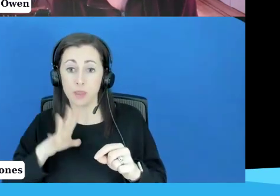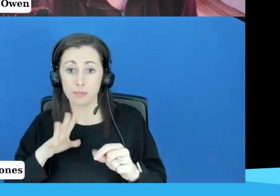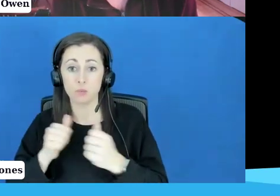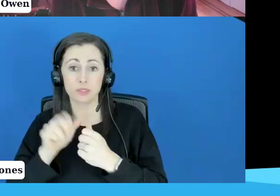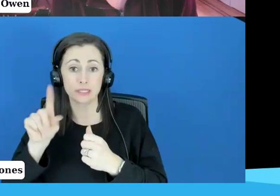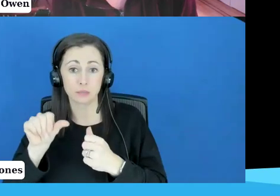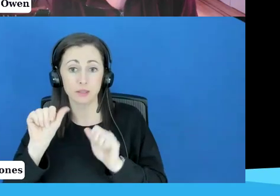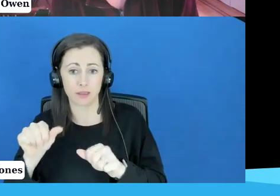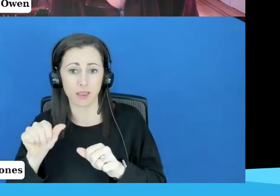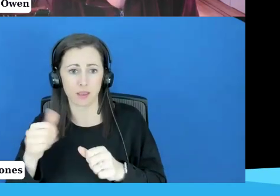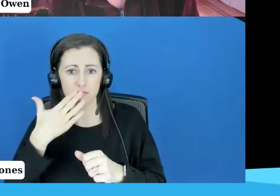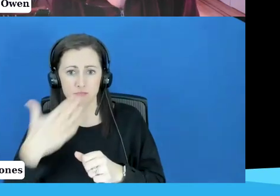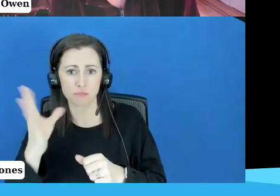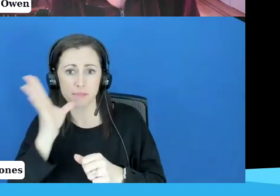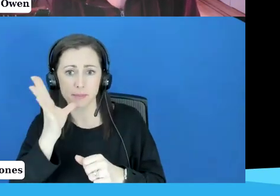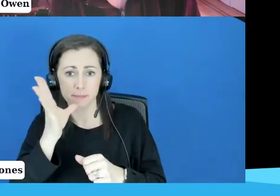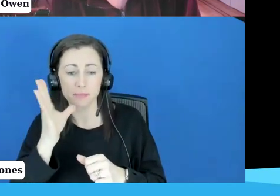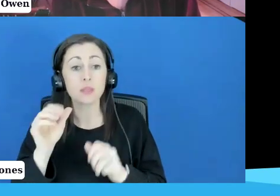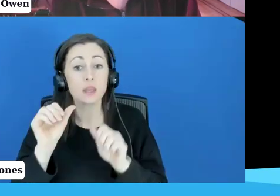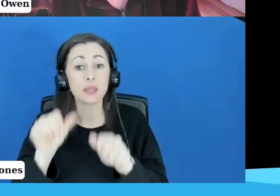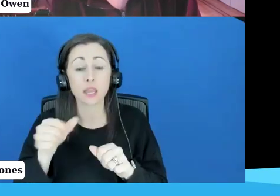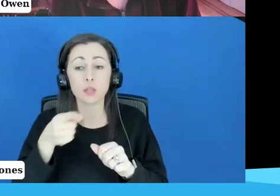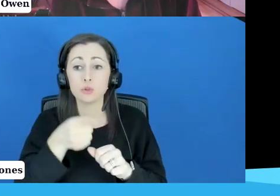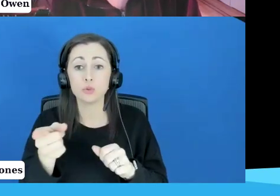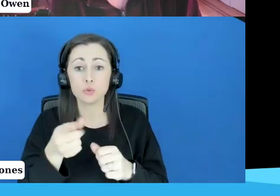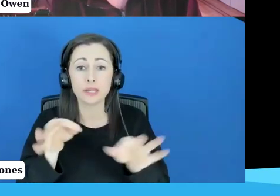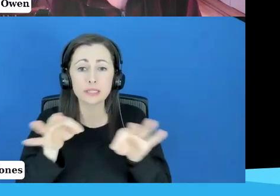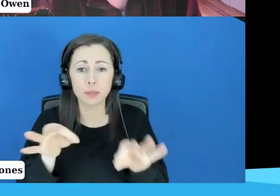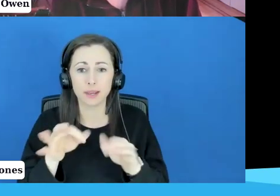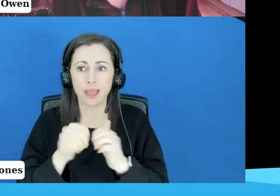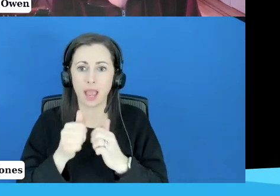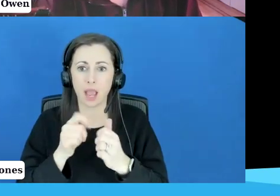Can each of you talk about the ways that you've adapted to the challenges you've encountered?